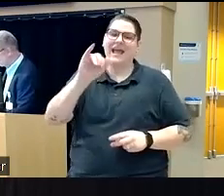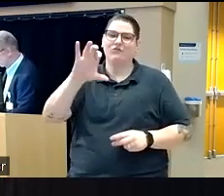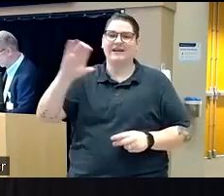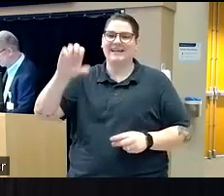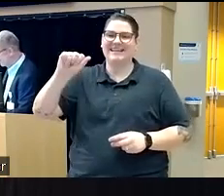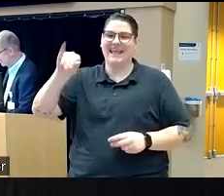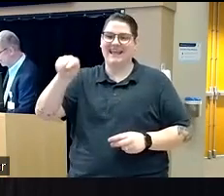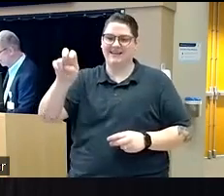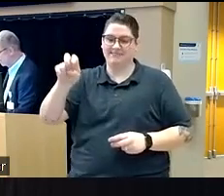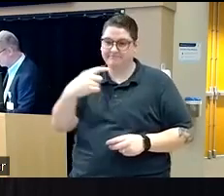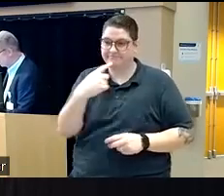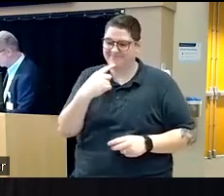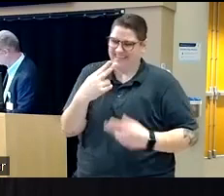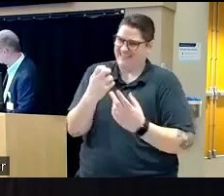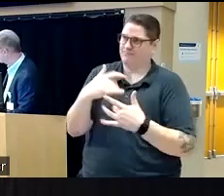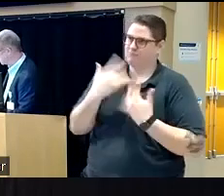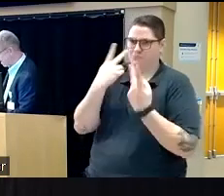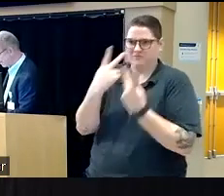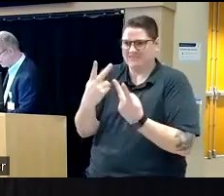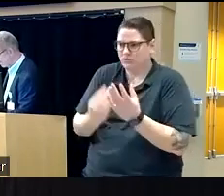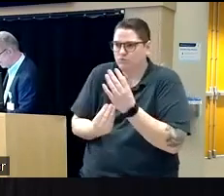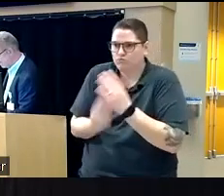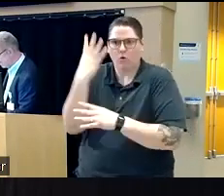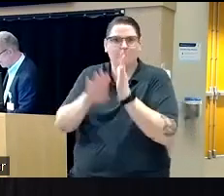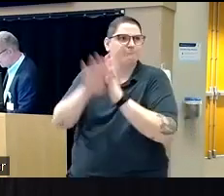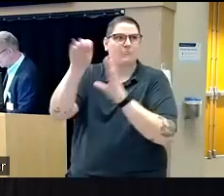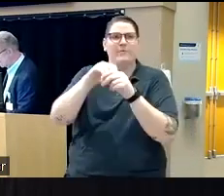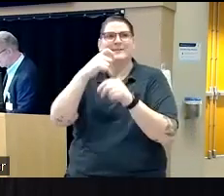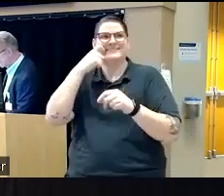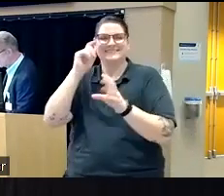it is gratifying to see the continuing growth of addiction Psychiatry given the percent of